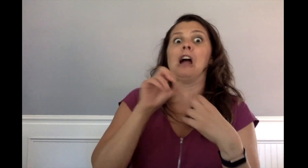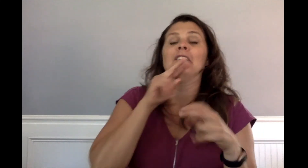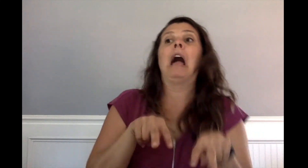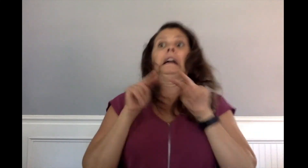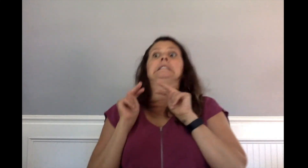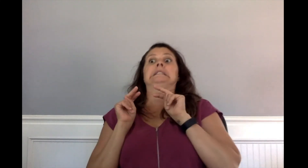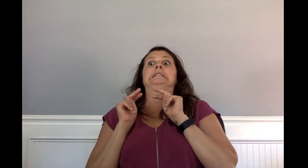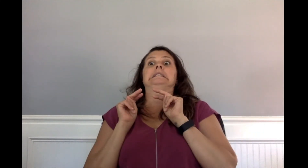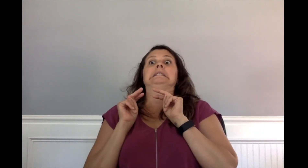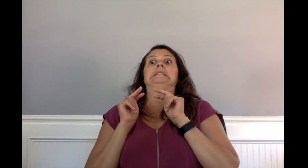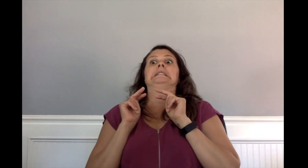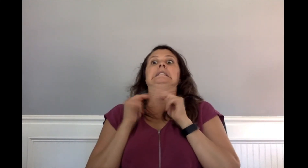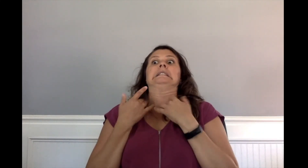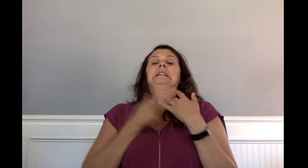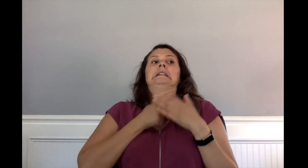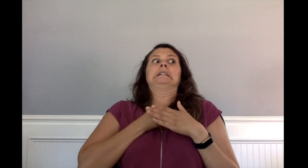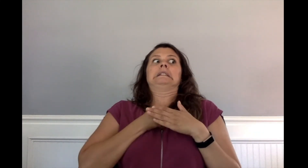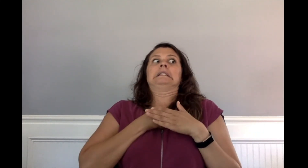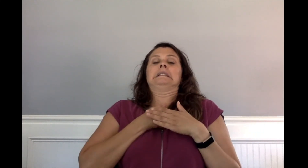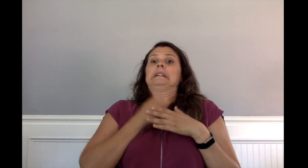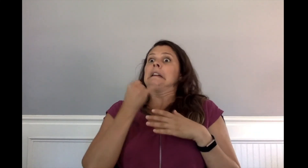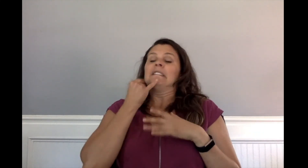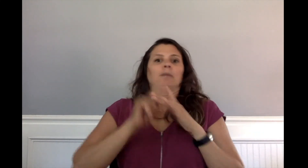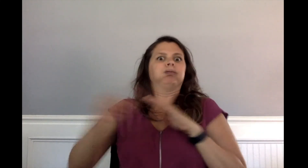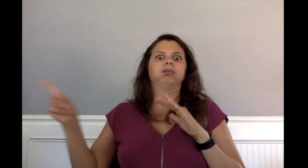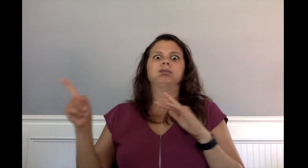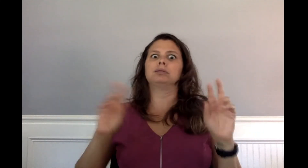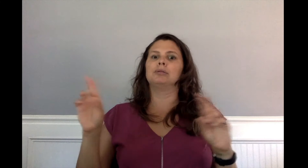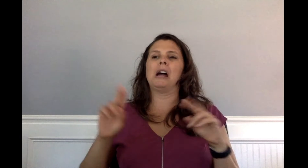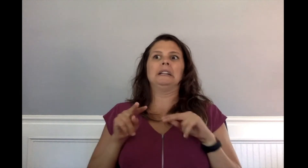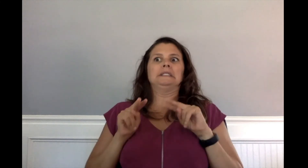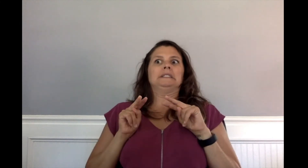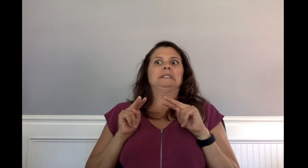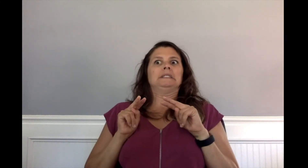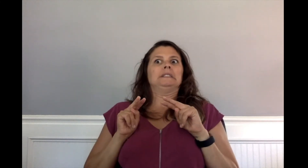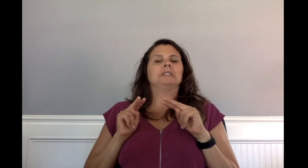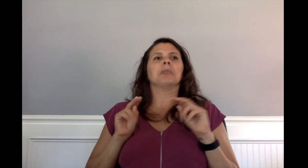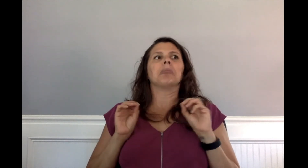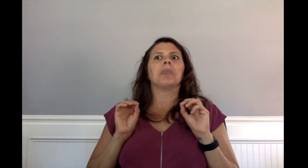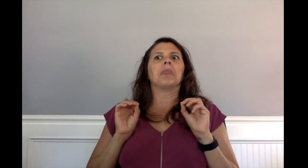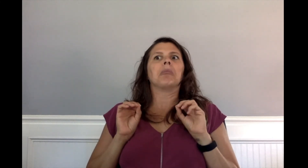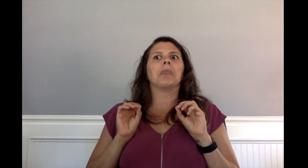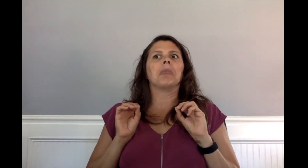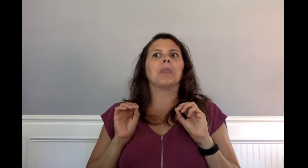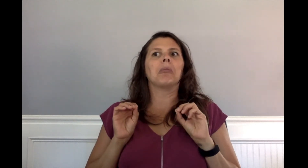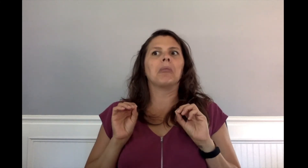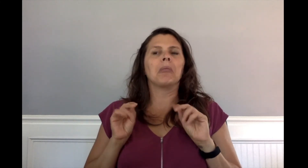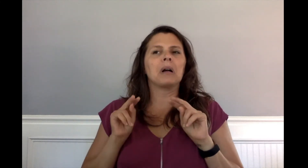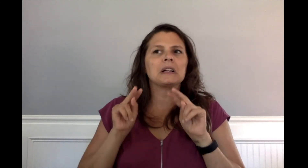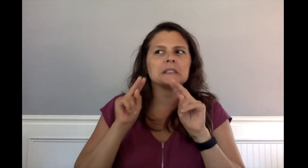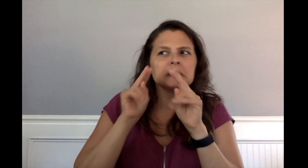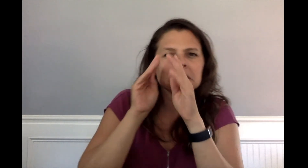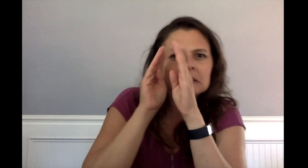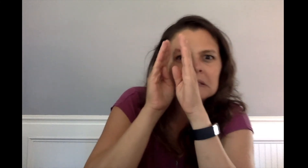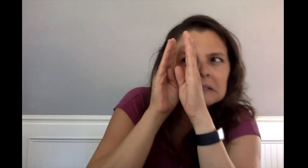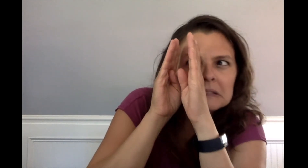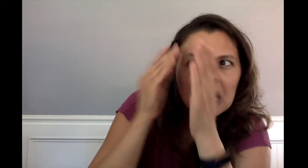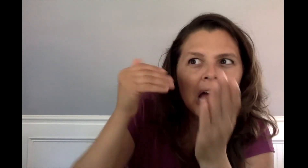and turned around. Charlie and Frog jerked away from the door. They waited, hearts pounding, ready to run. Nothing happened.